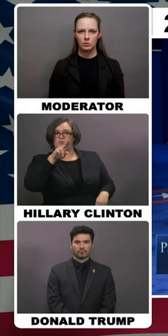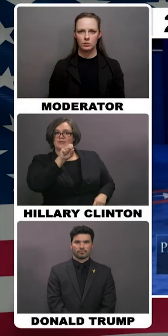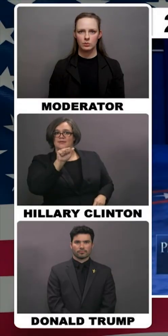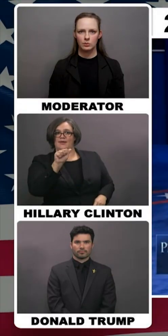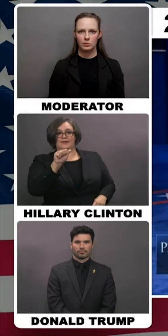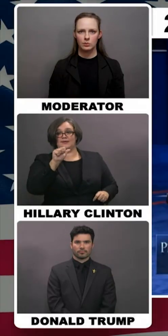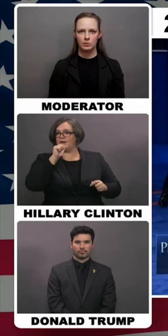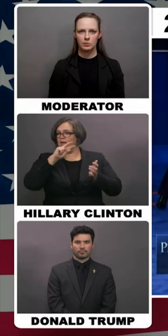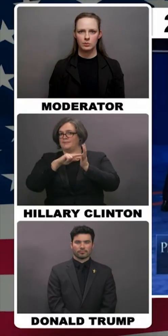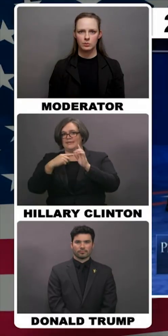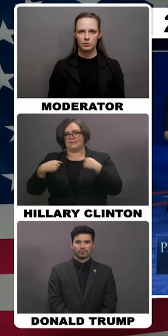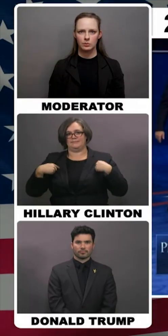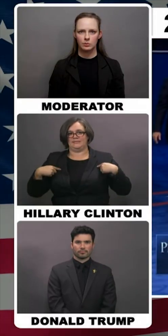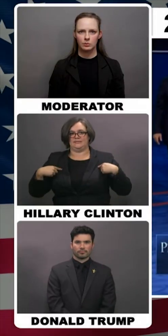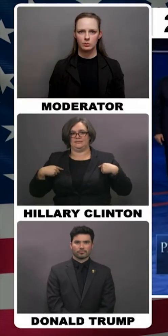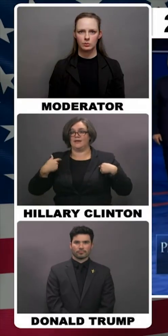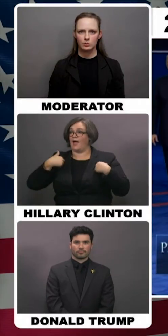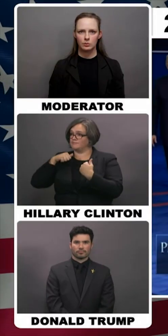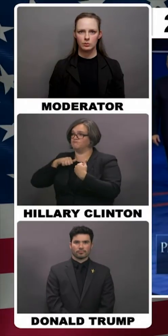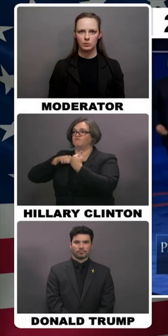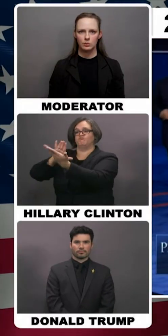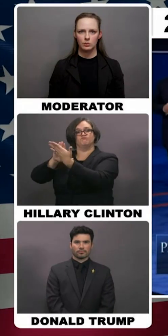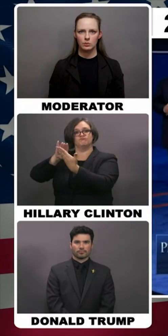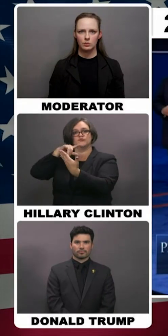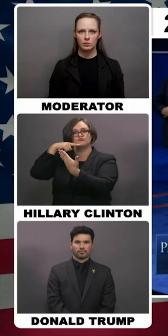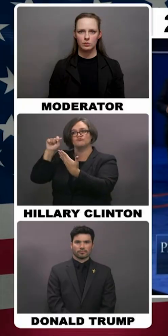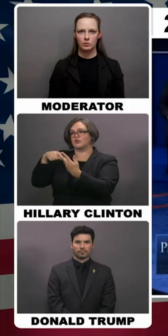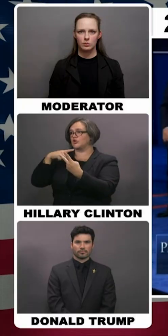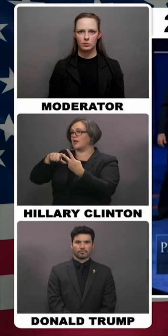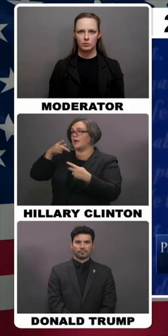I've taken on Putin and others, and I would do that as president.